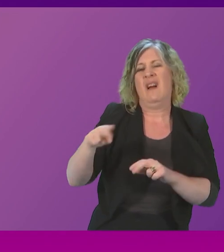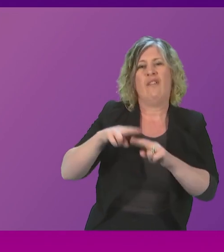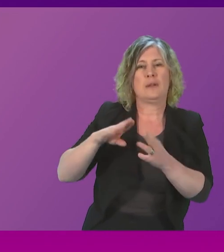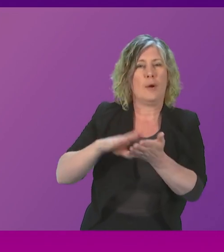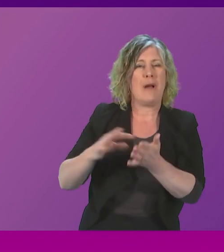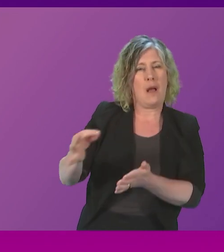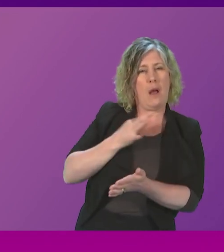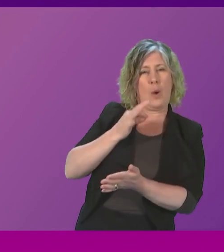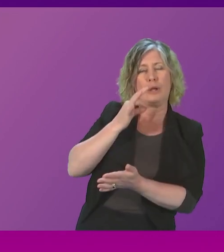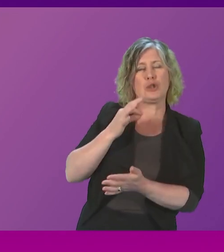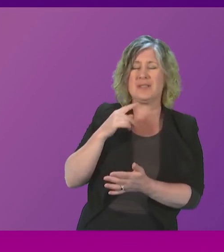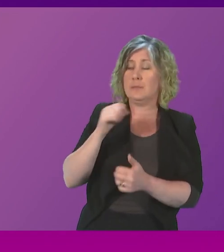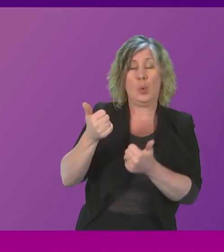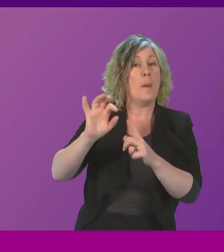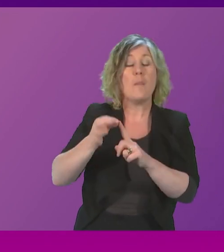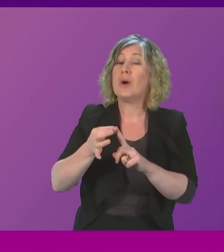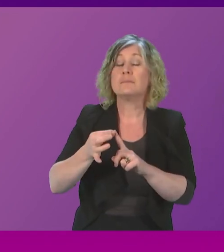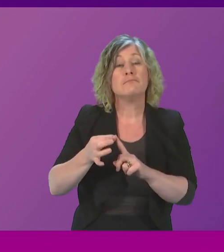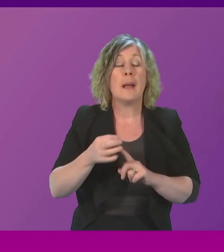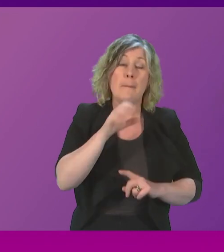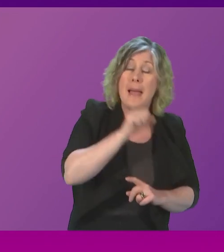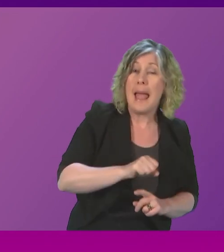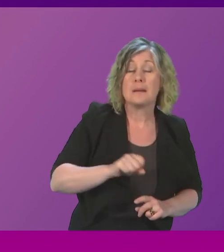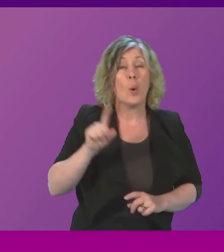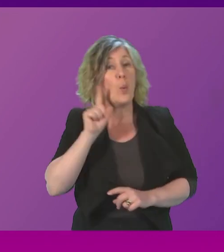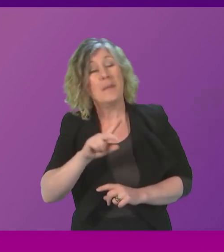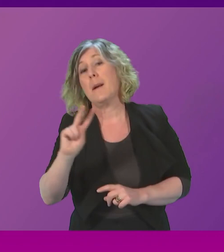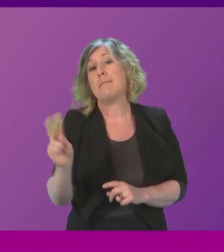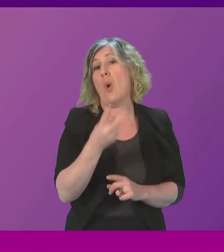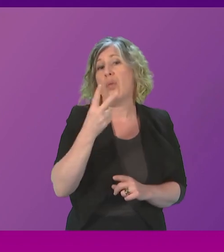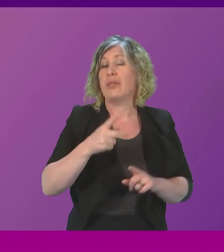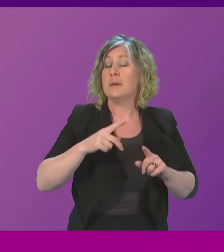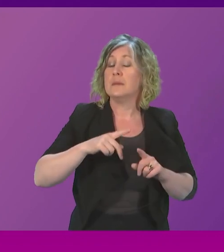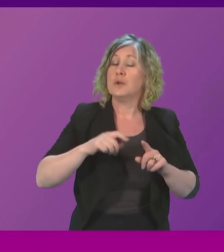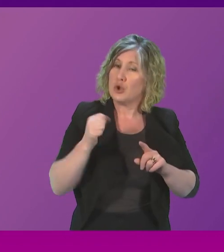I could not be clearer that the international football matches that the Scottish women’s